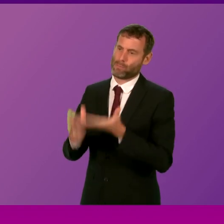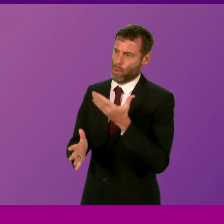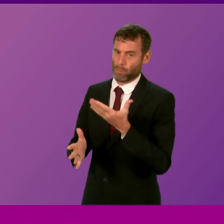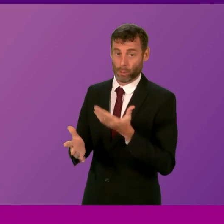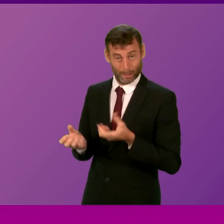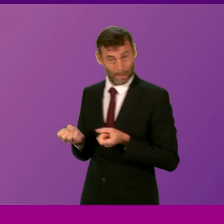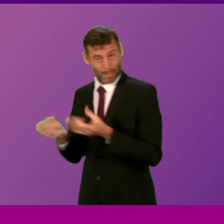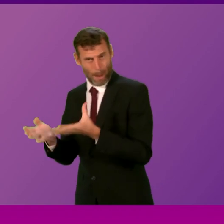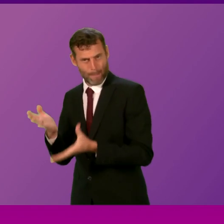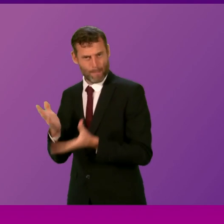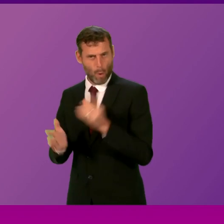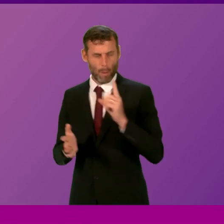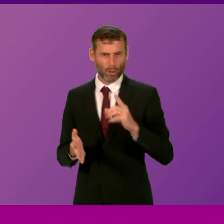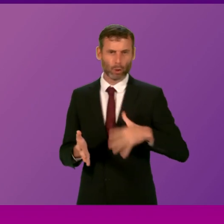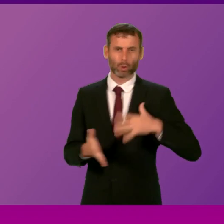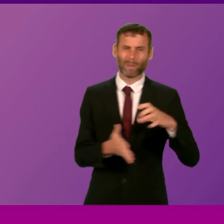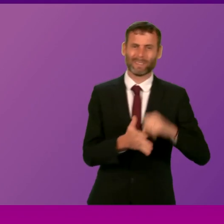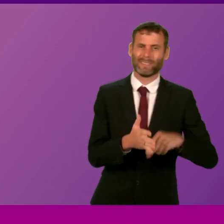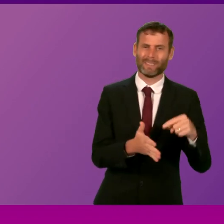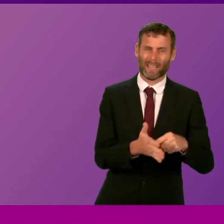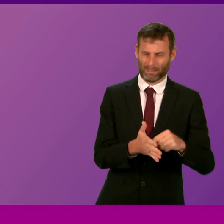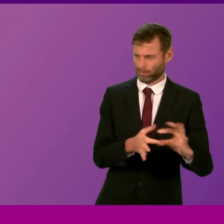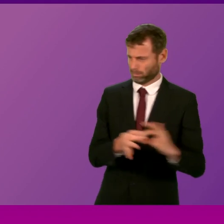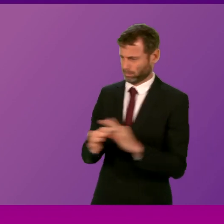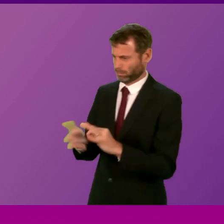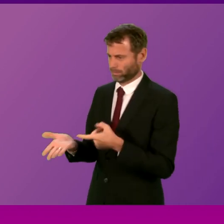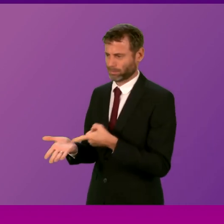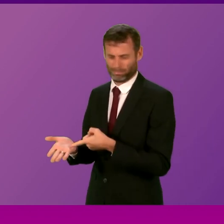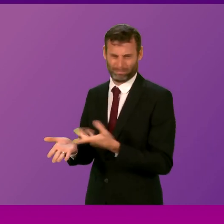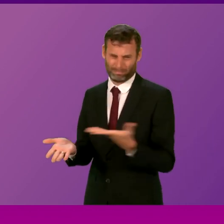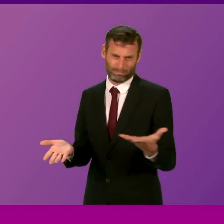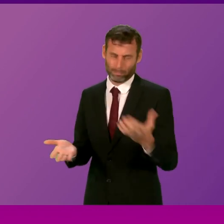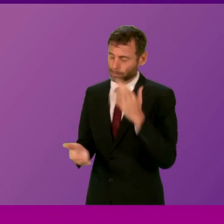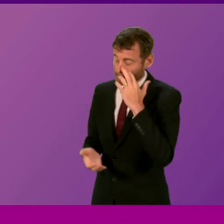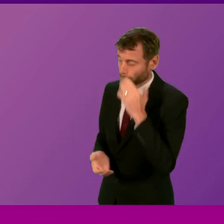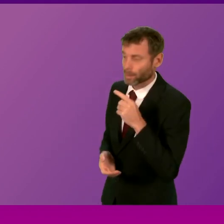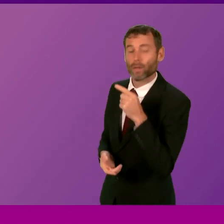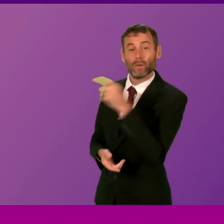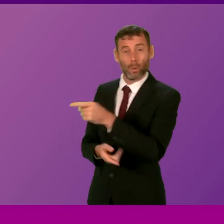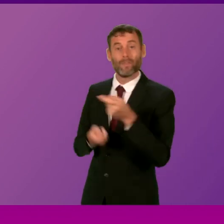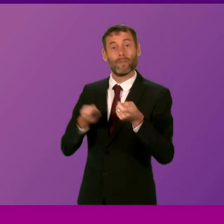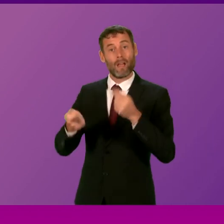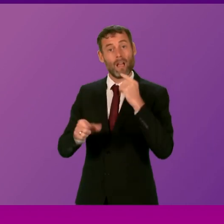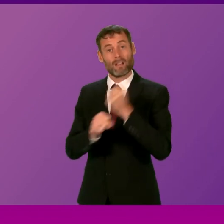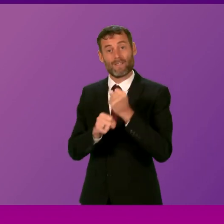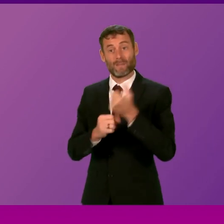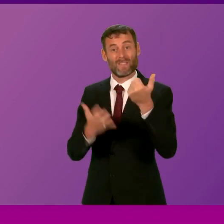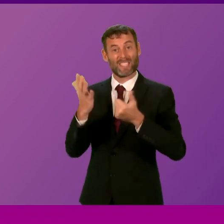The SNP has been in government for 16 years and that is the best answer that Shona Robison can